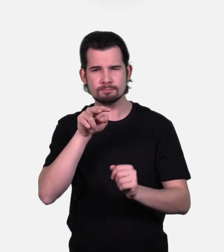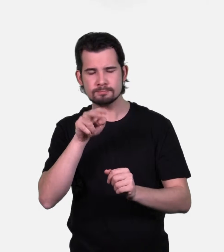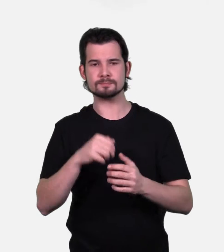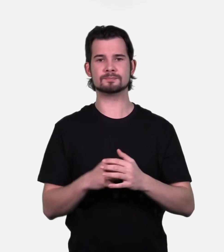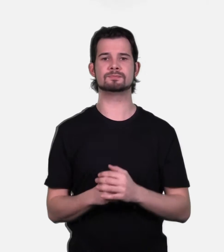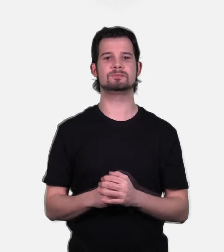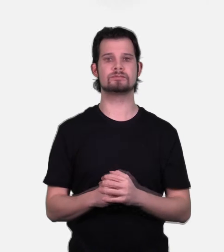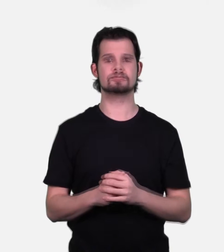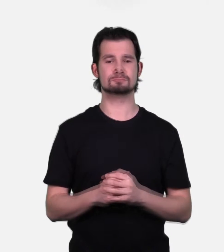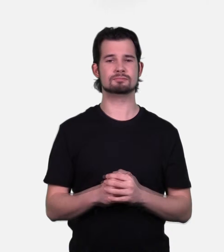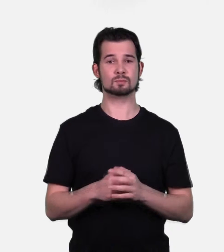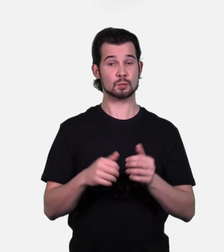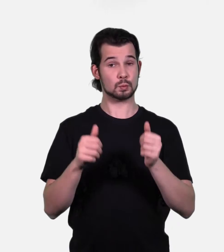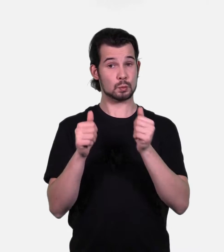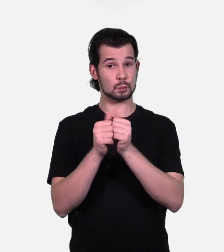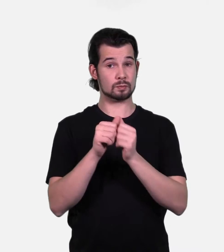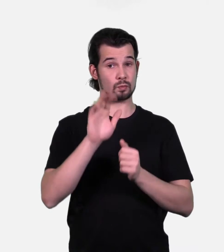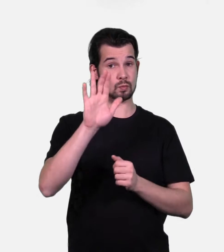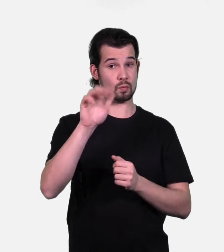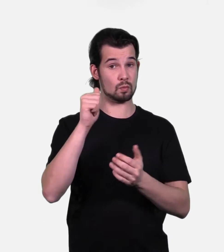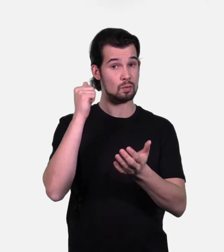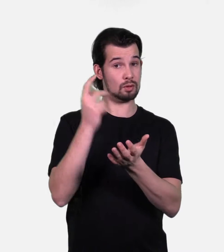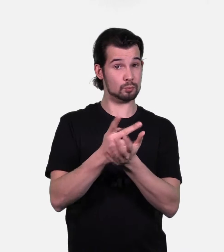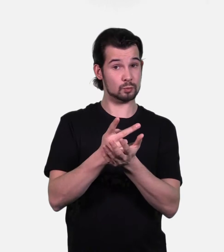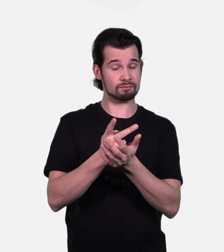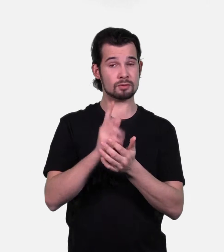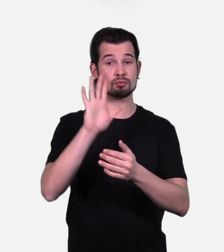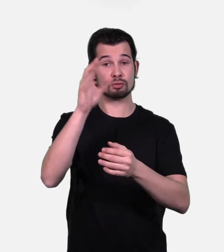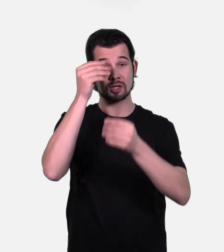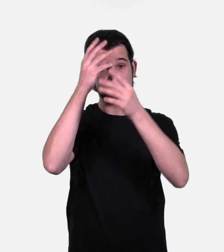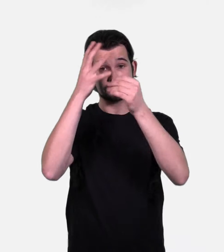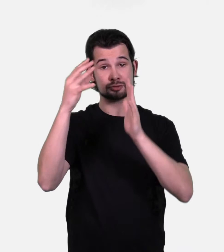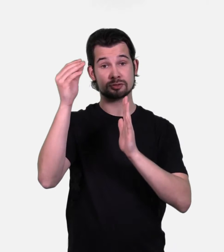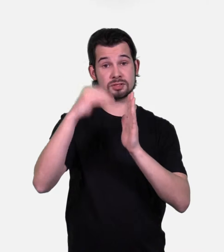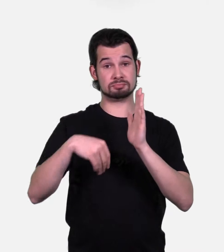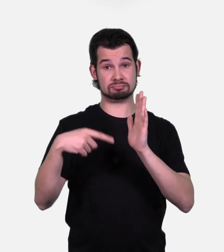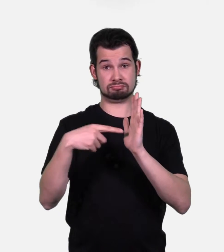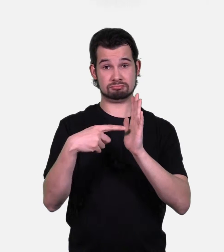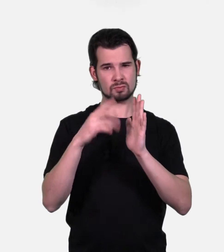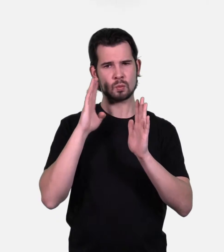With your consent, your application will be shared with the service provider